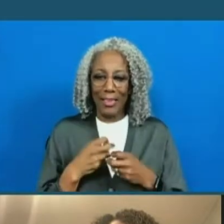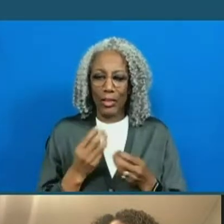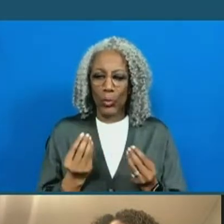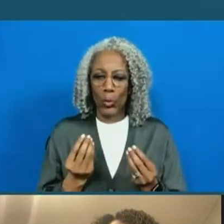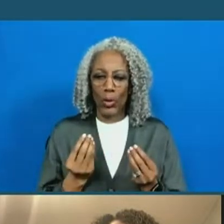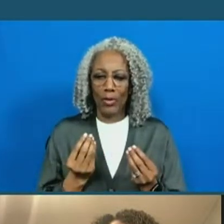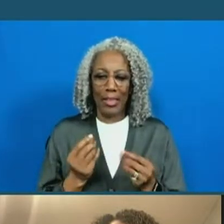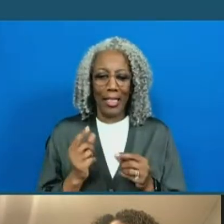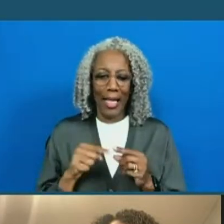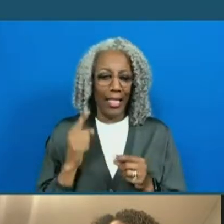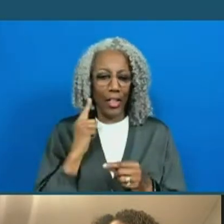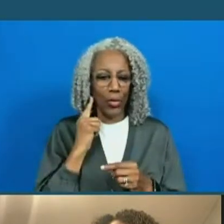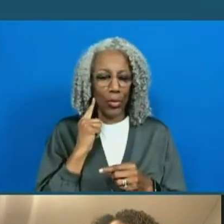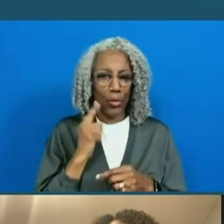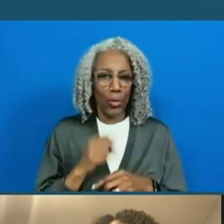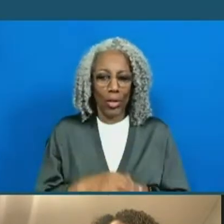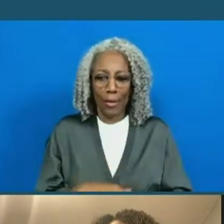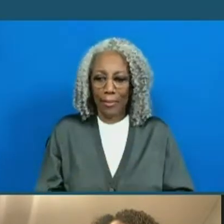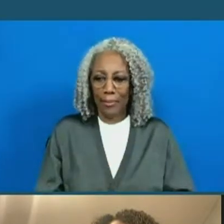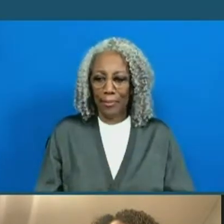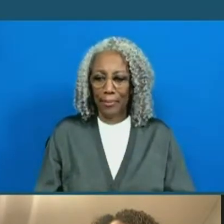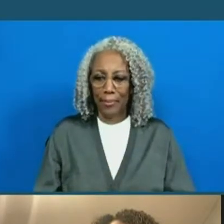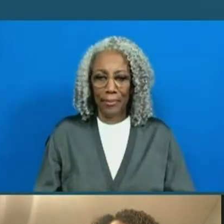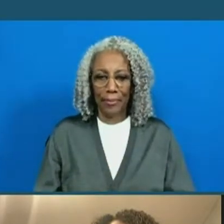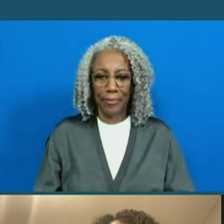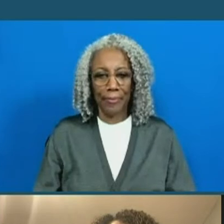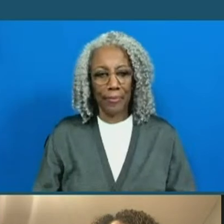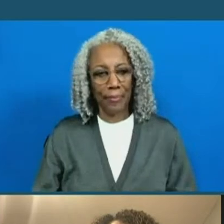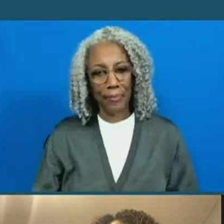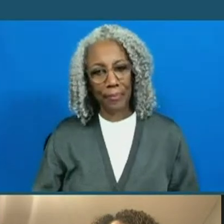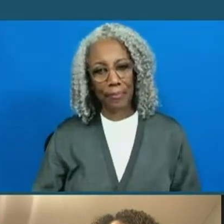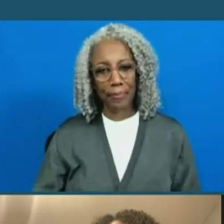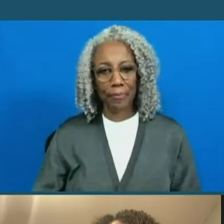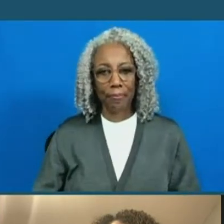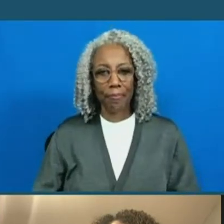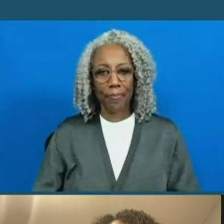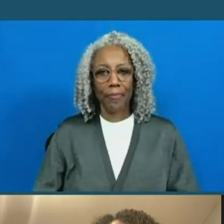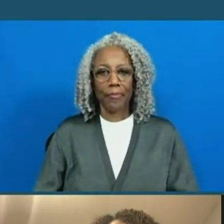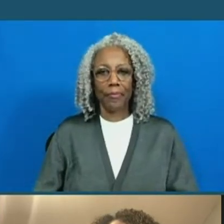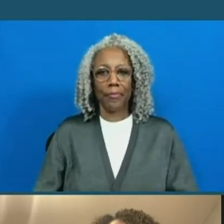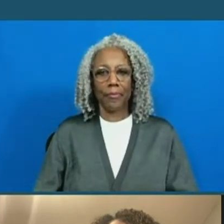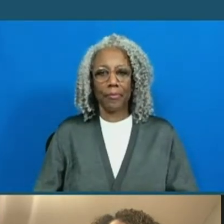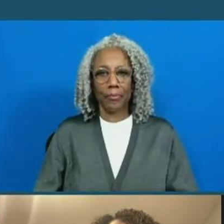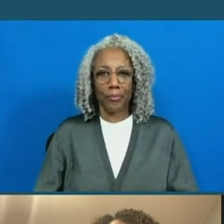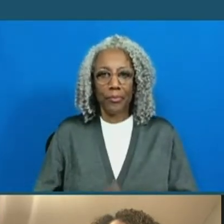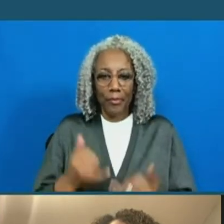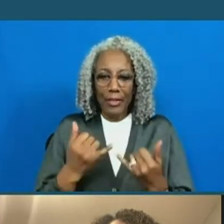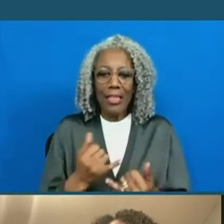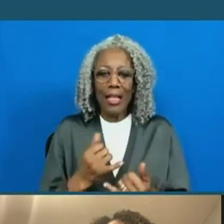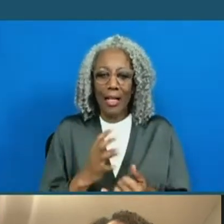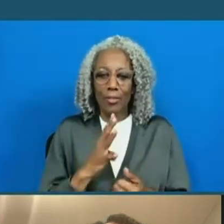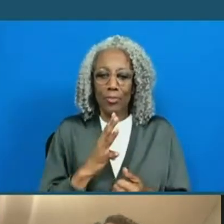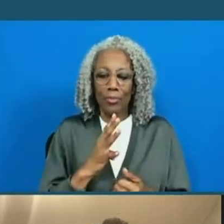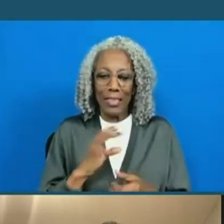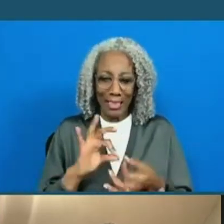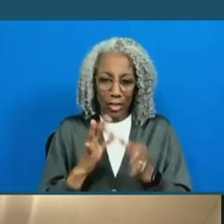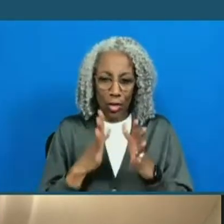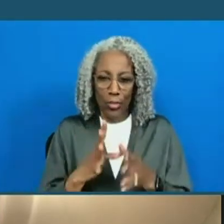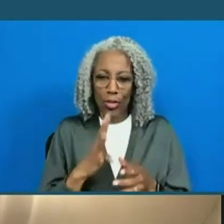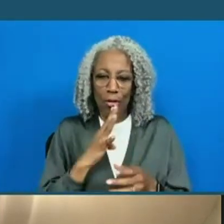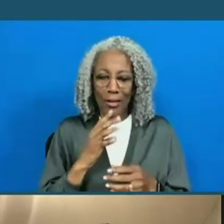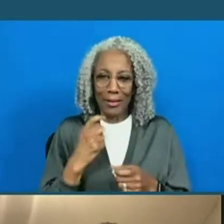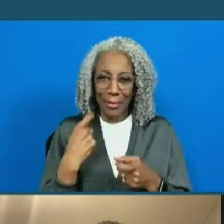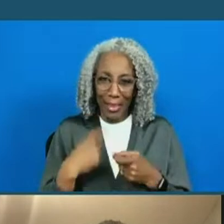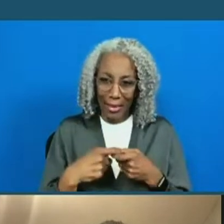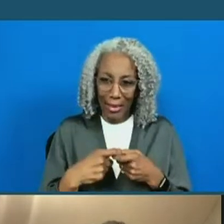but not. They'll me, not